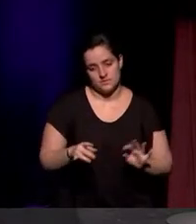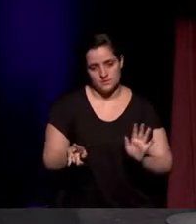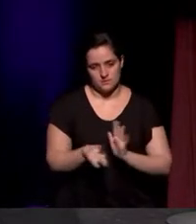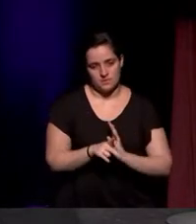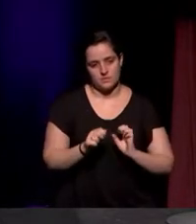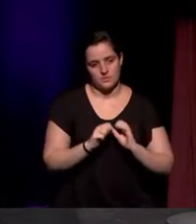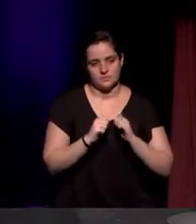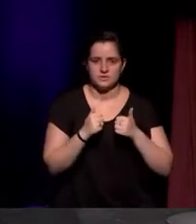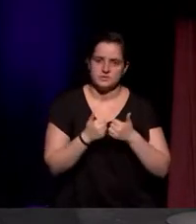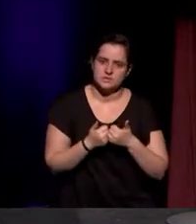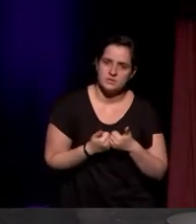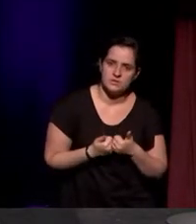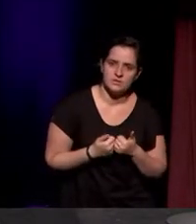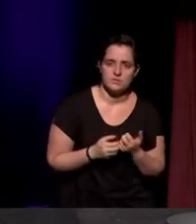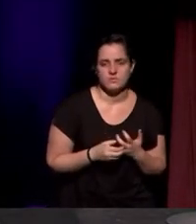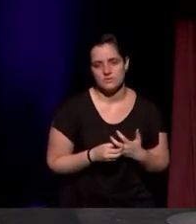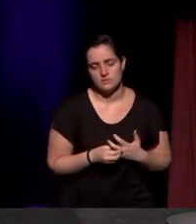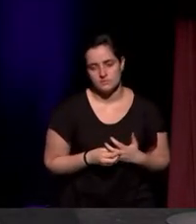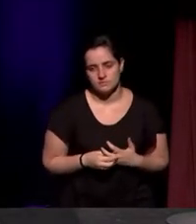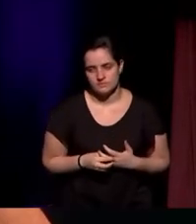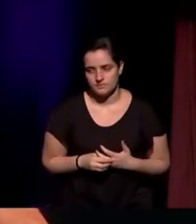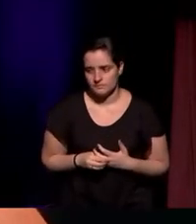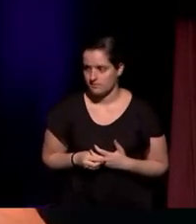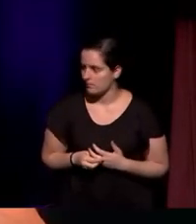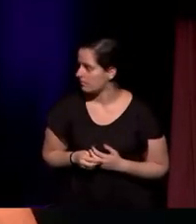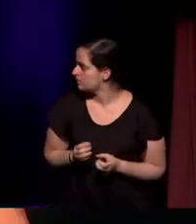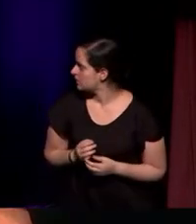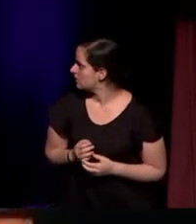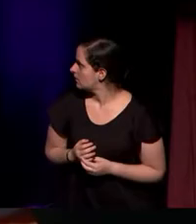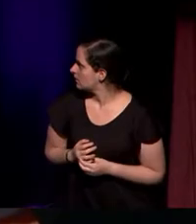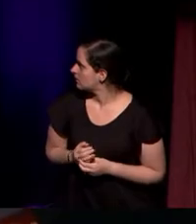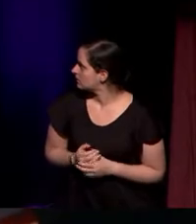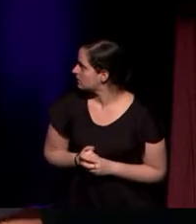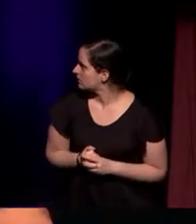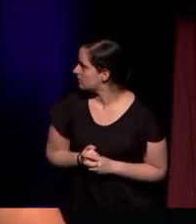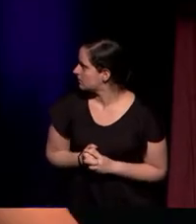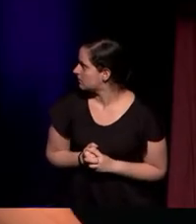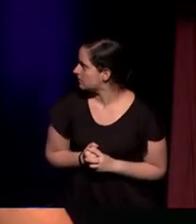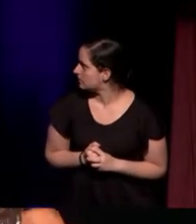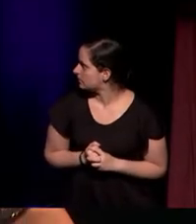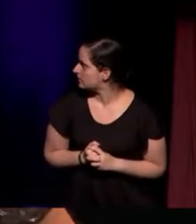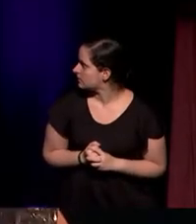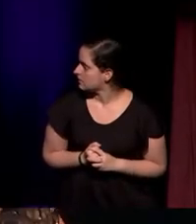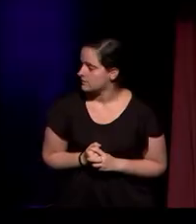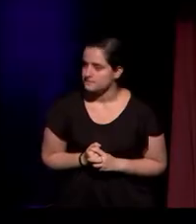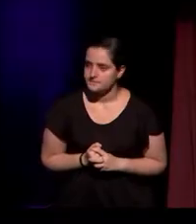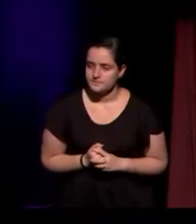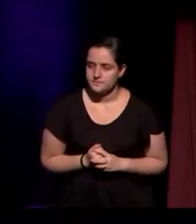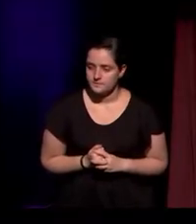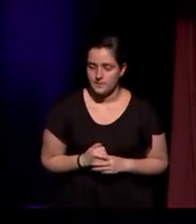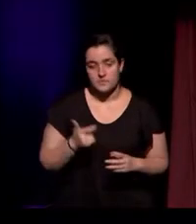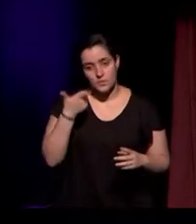charities to serve the poorest.